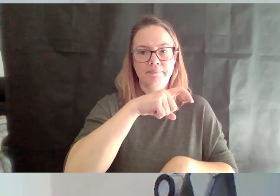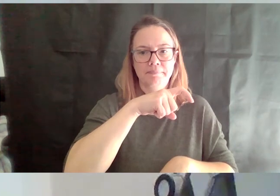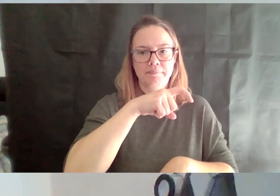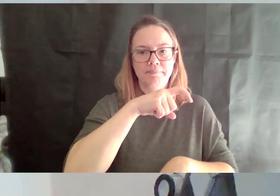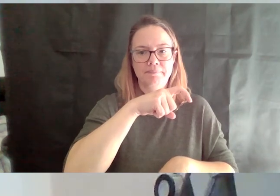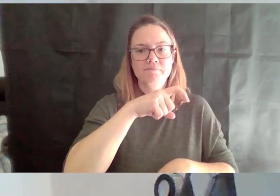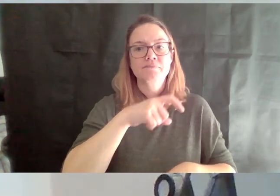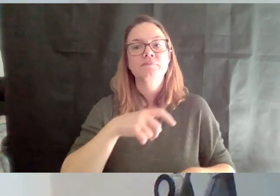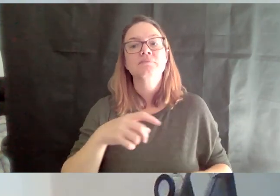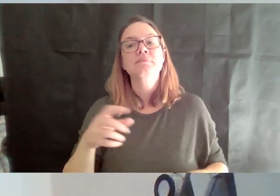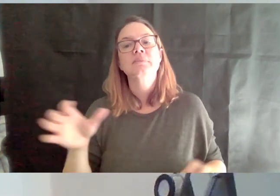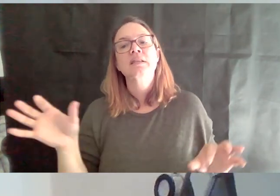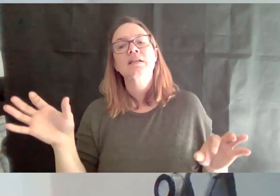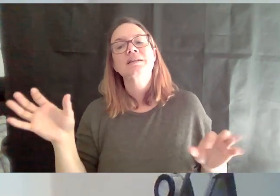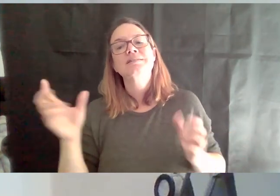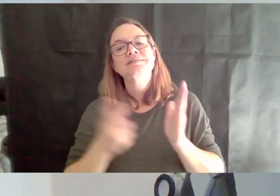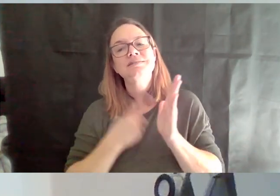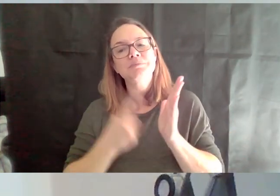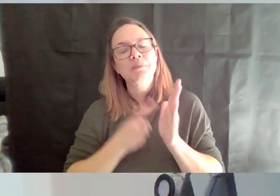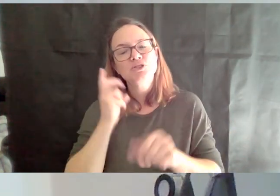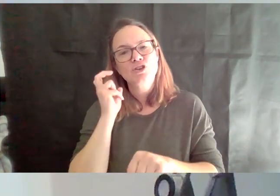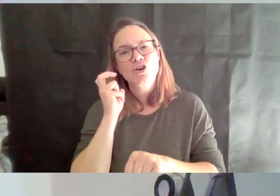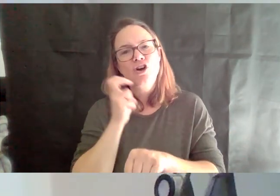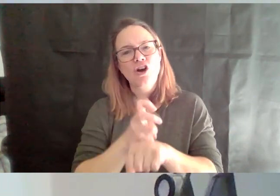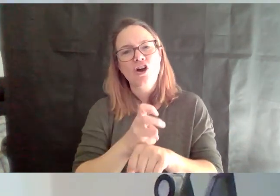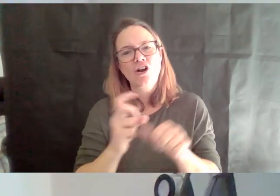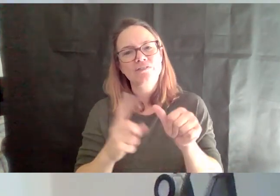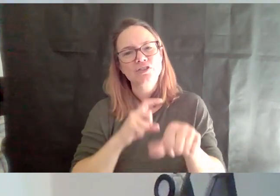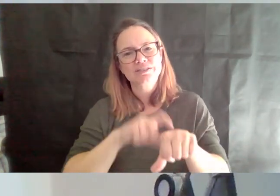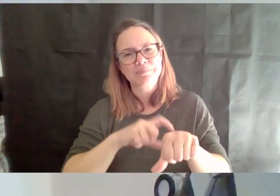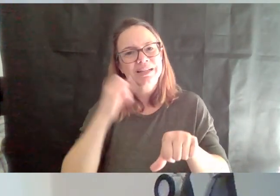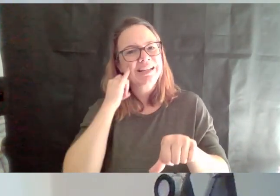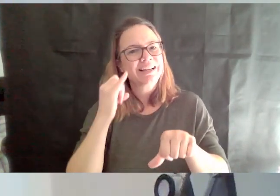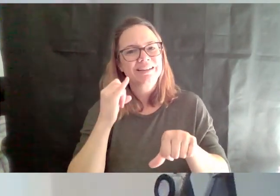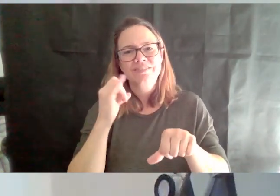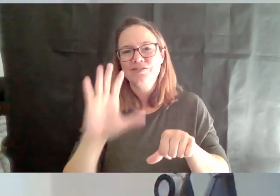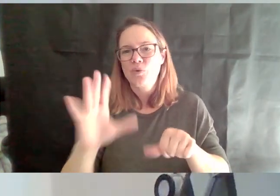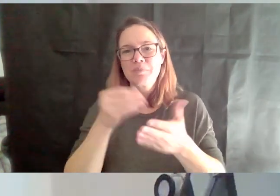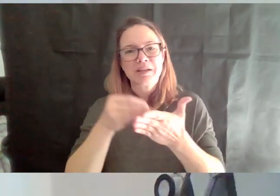can be difficult at first, especially when there's not a lot of wiggle room, but once you